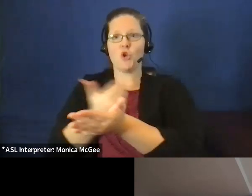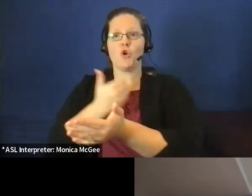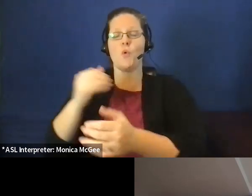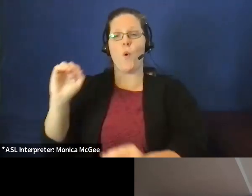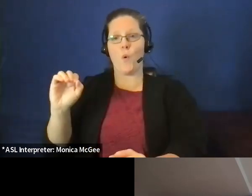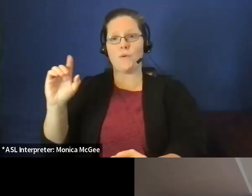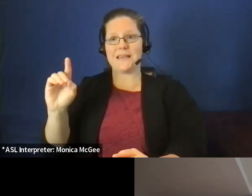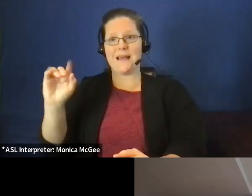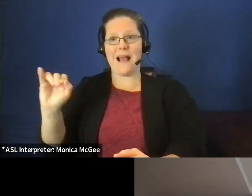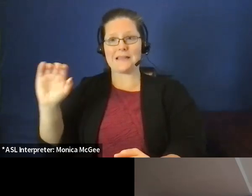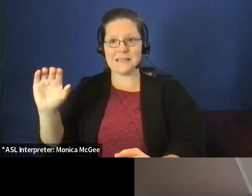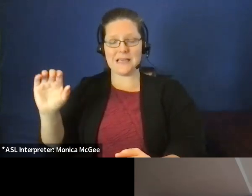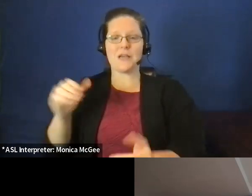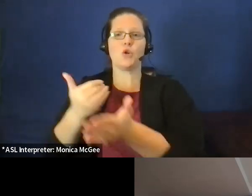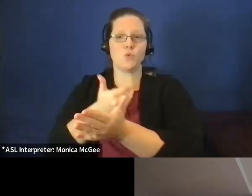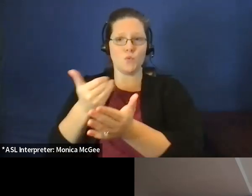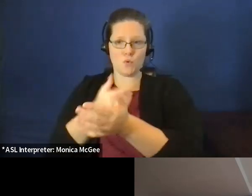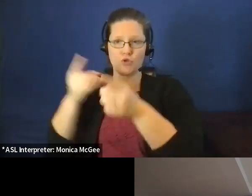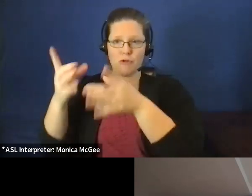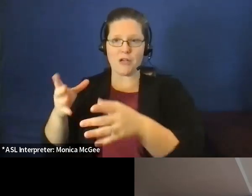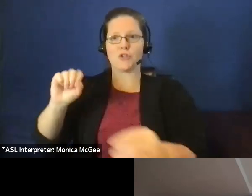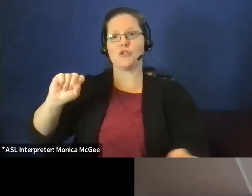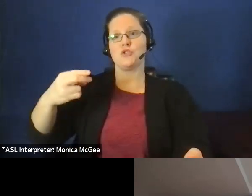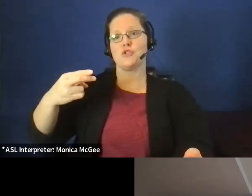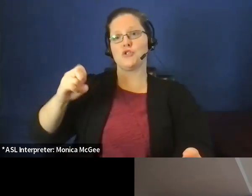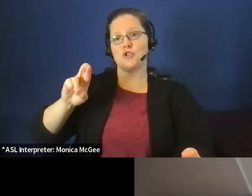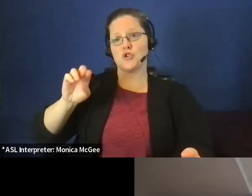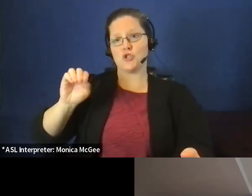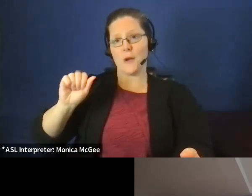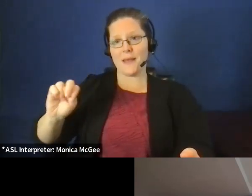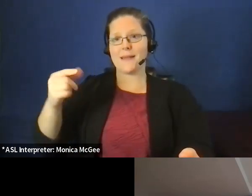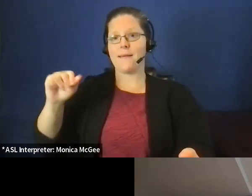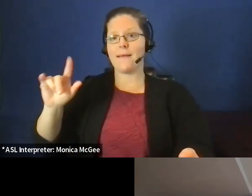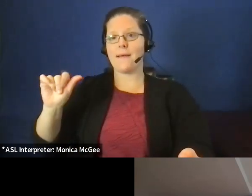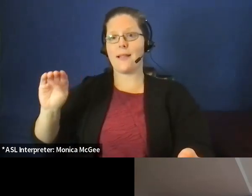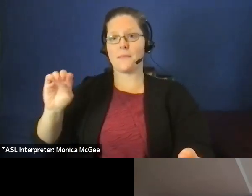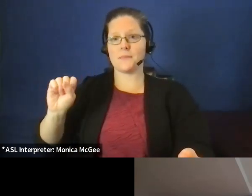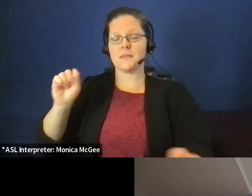absent from the federal side. I will